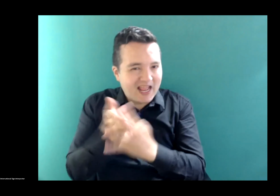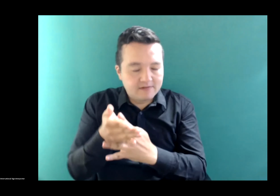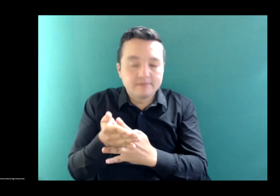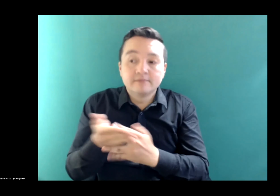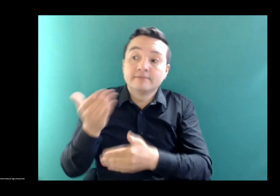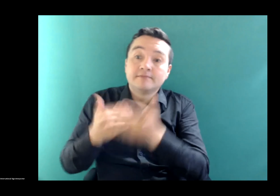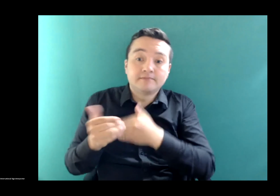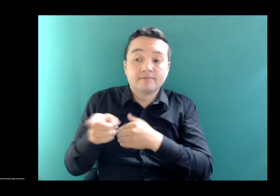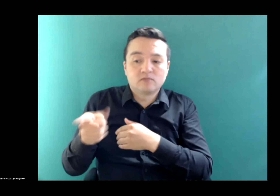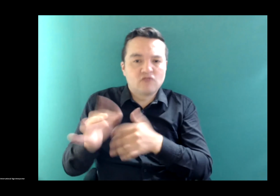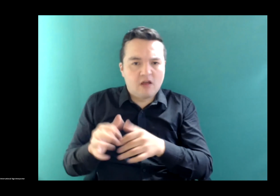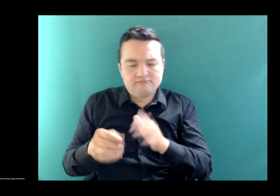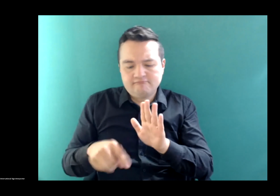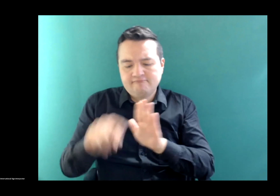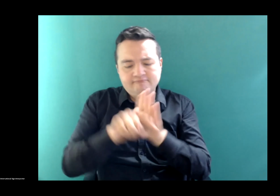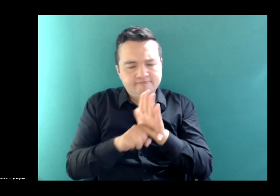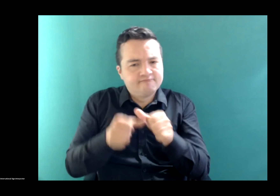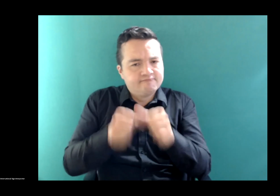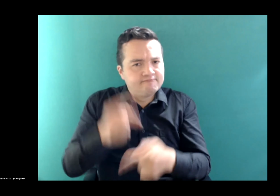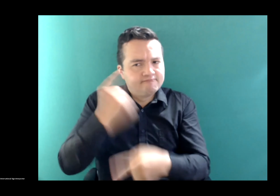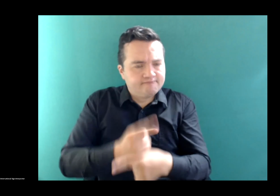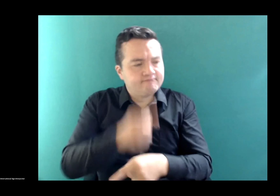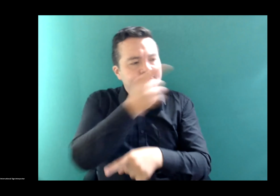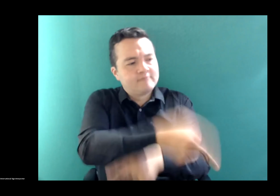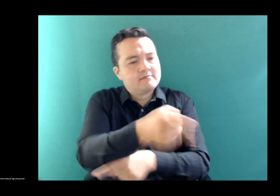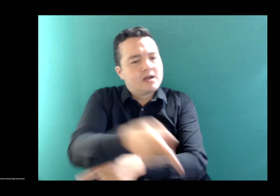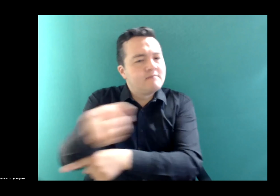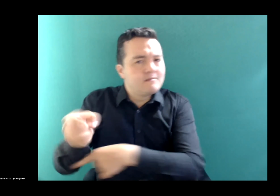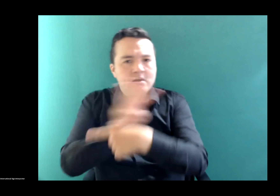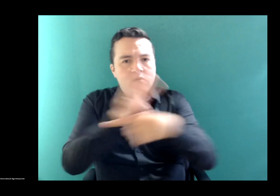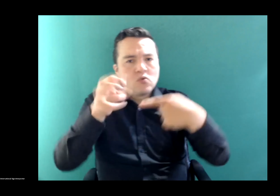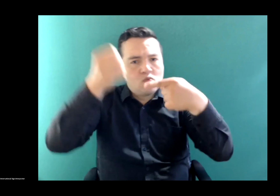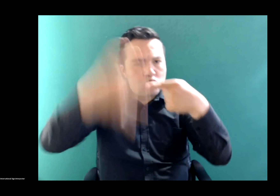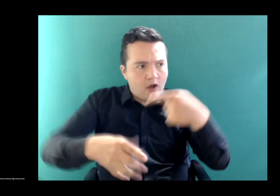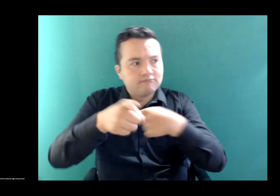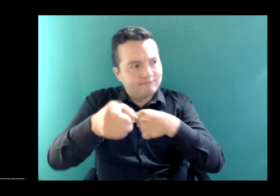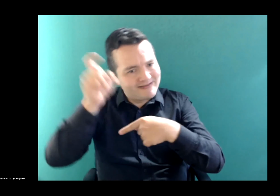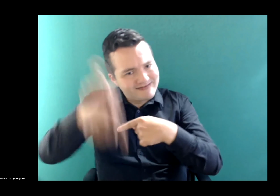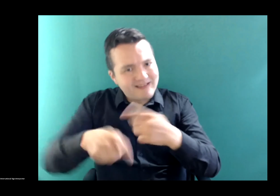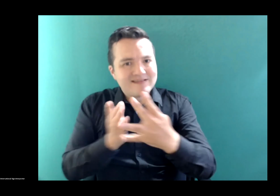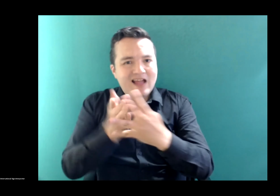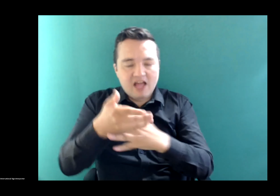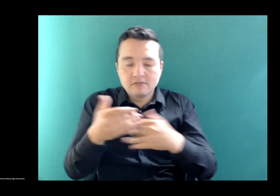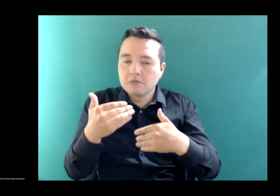Which is an accessibility commission.